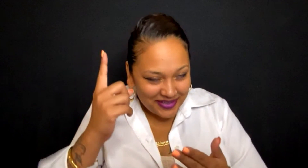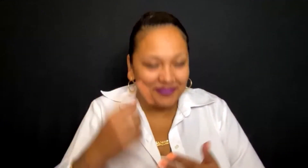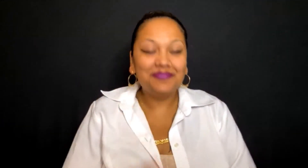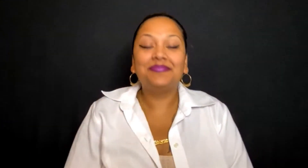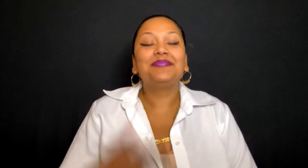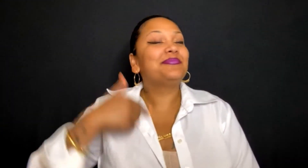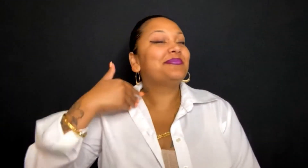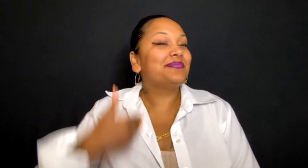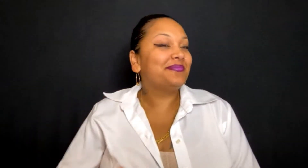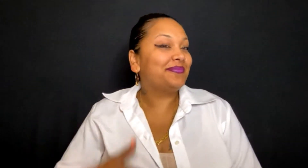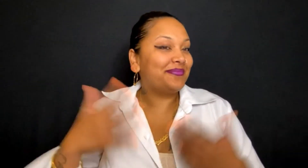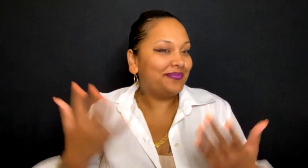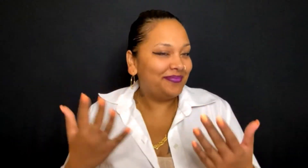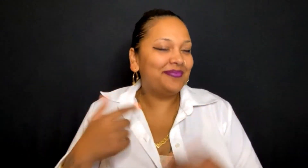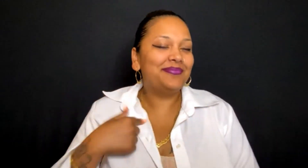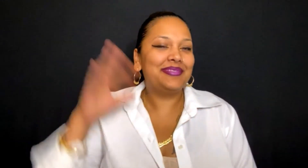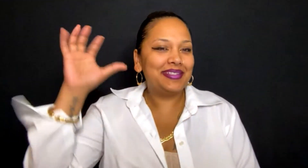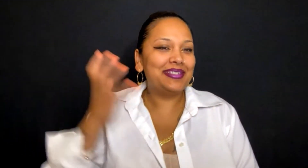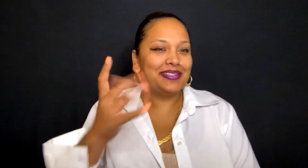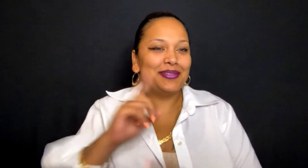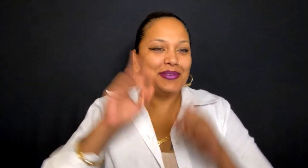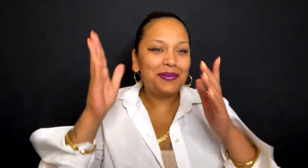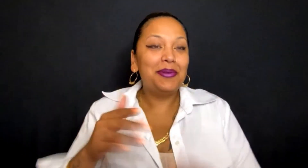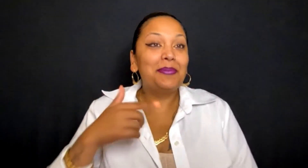Hello everyone I'm Sign1News anchor Gaitrie Persaud